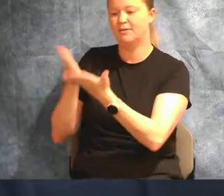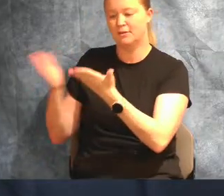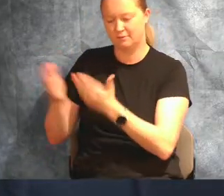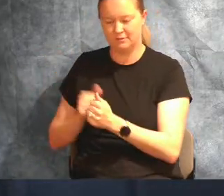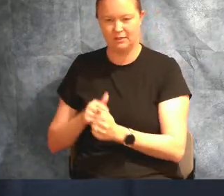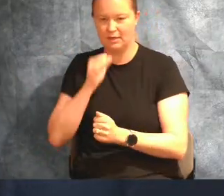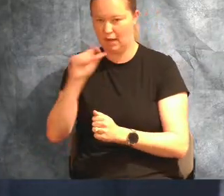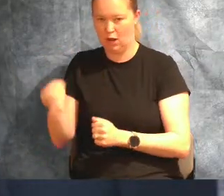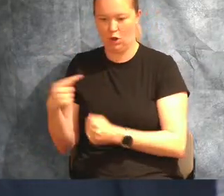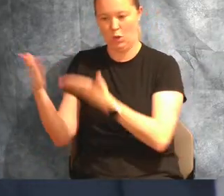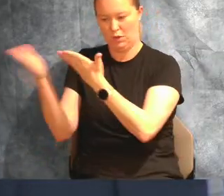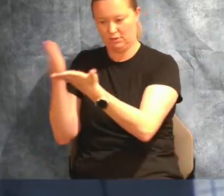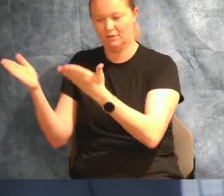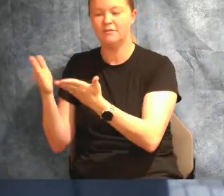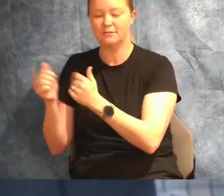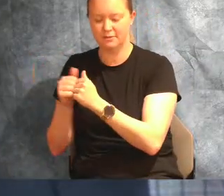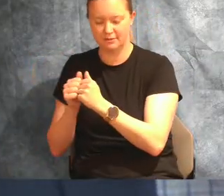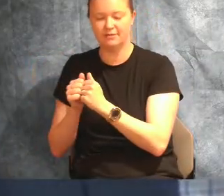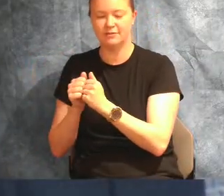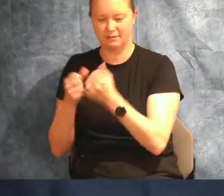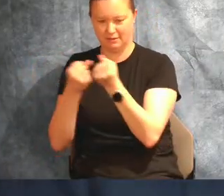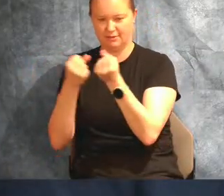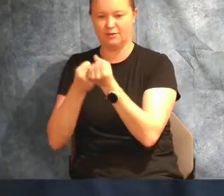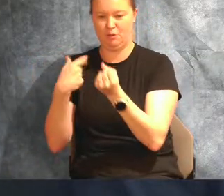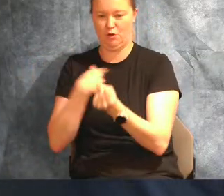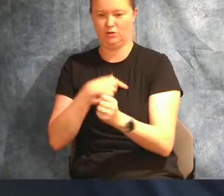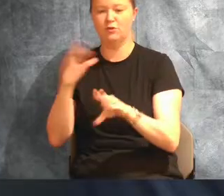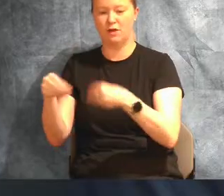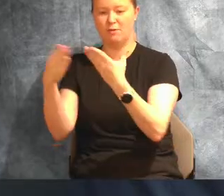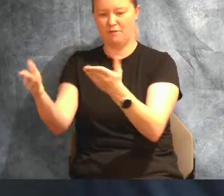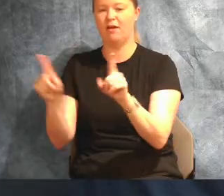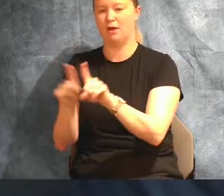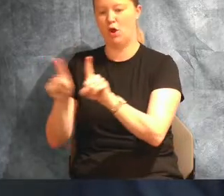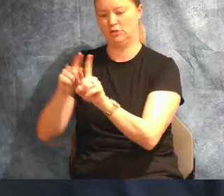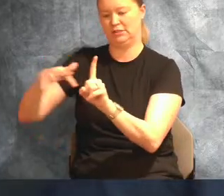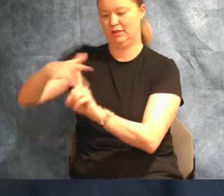not only the services and the the supports we provide but also the environment in which they